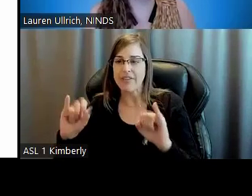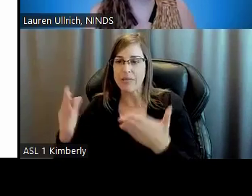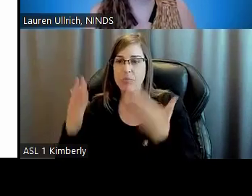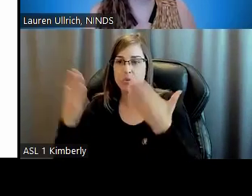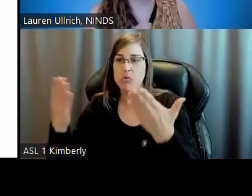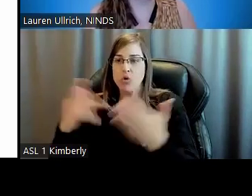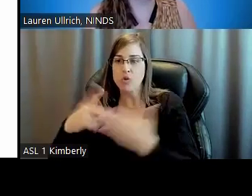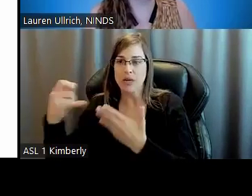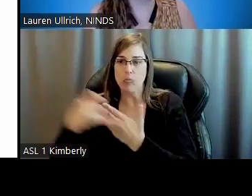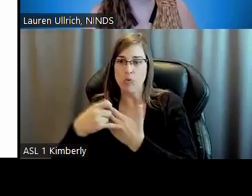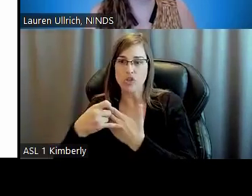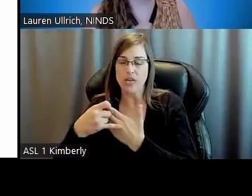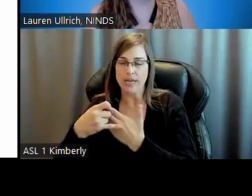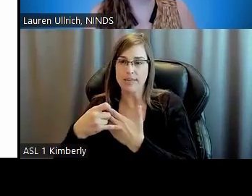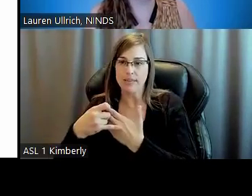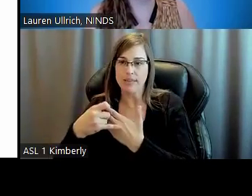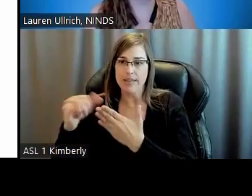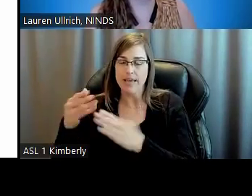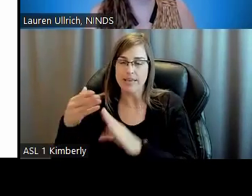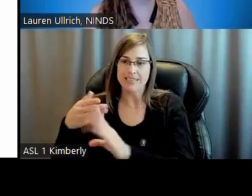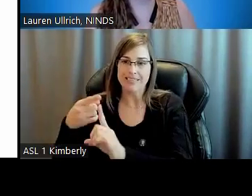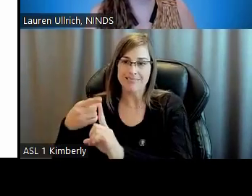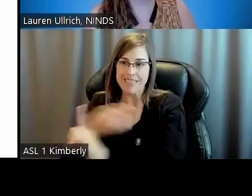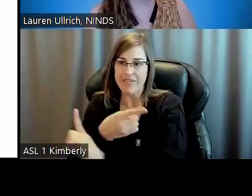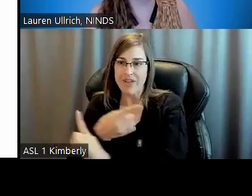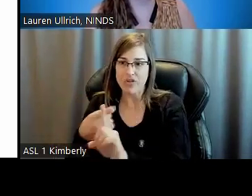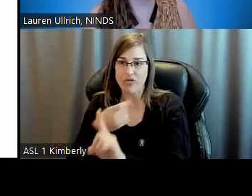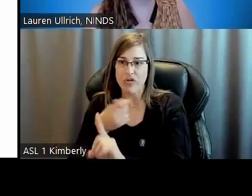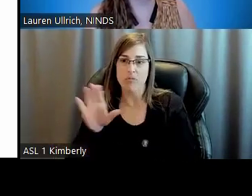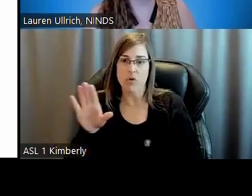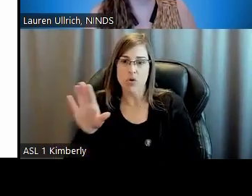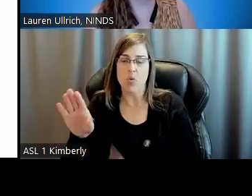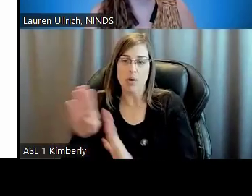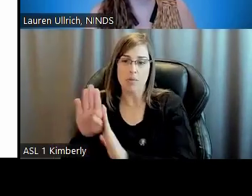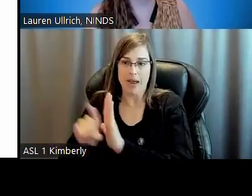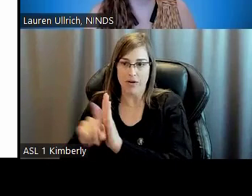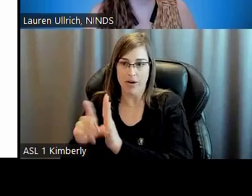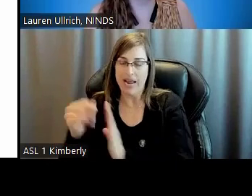that is a deviation from your background and expertise